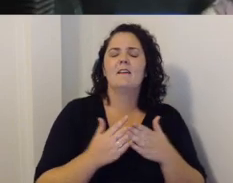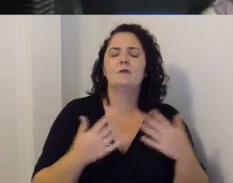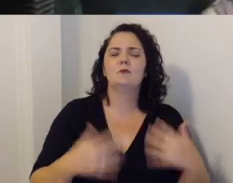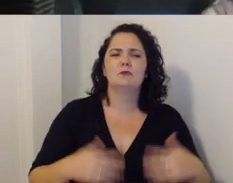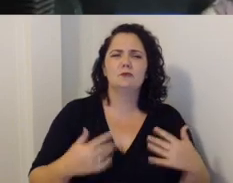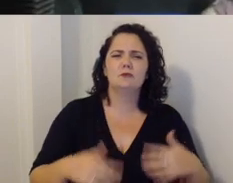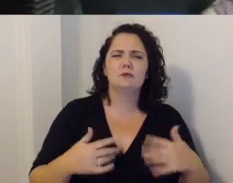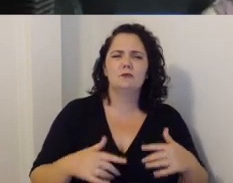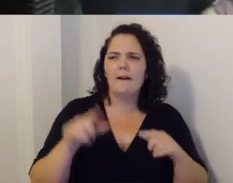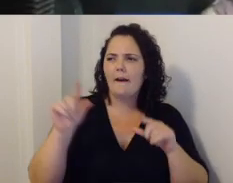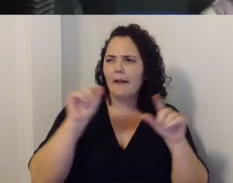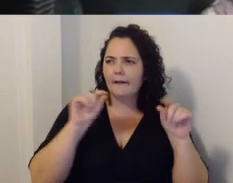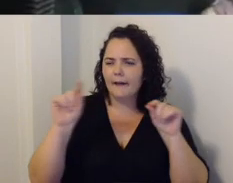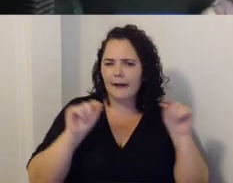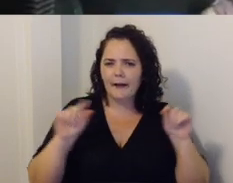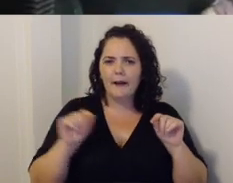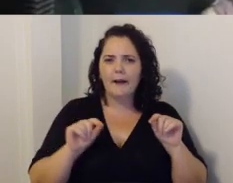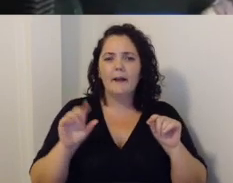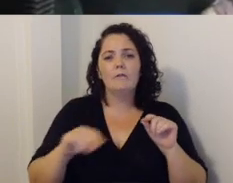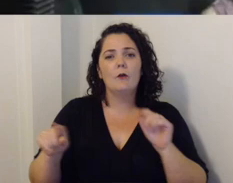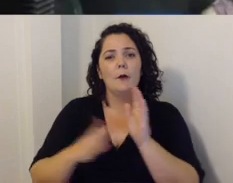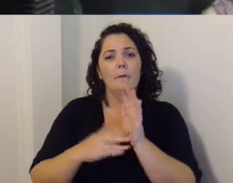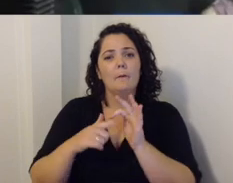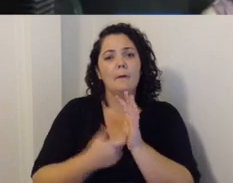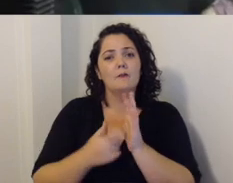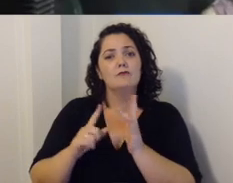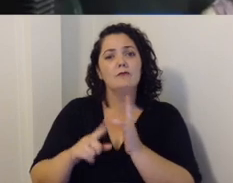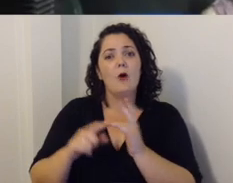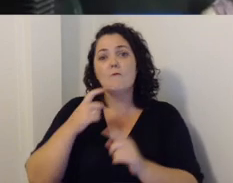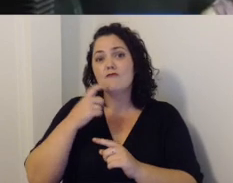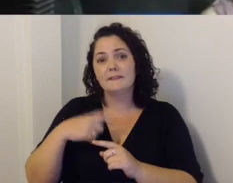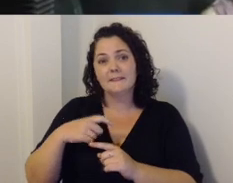selected works from the Metropolitan Museum, selected works from the European collection